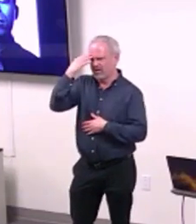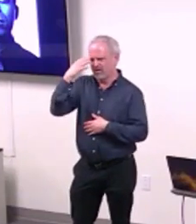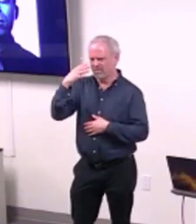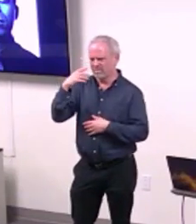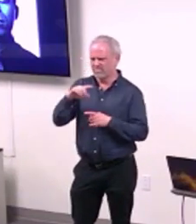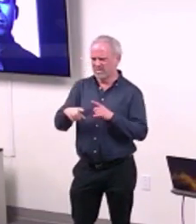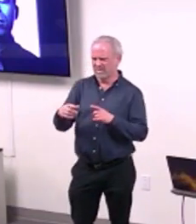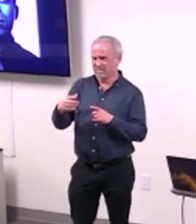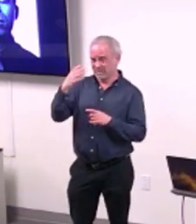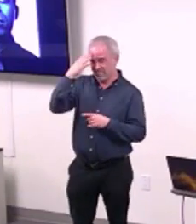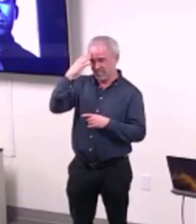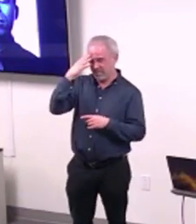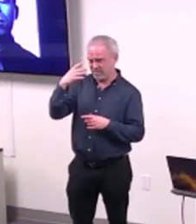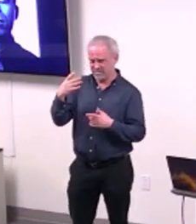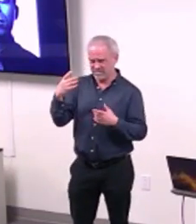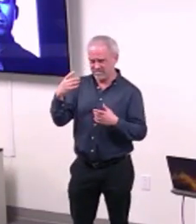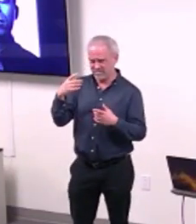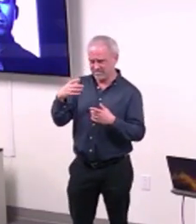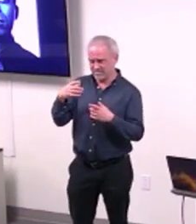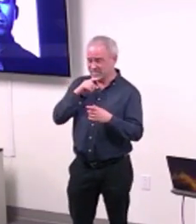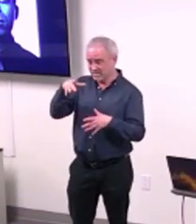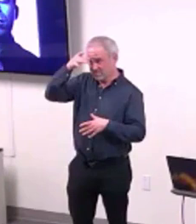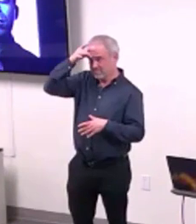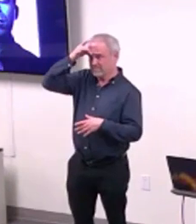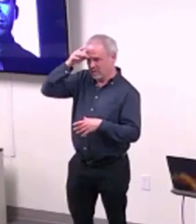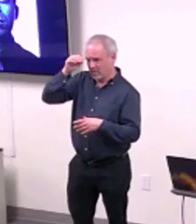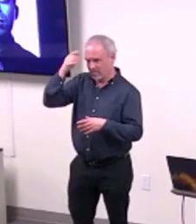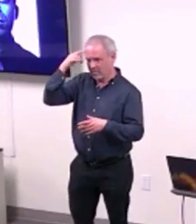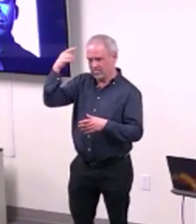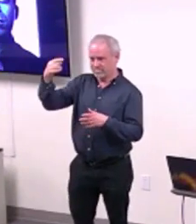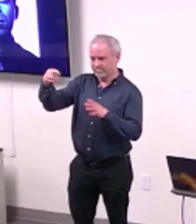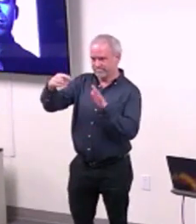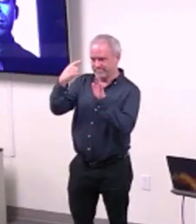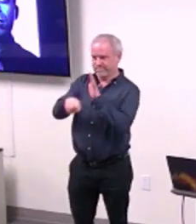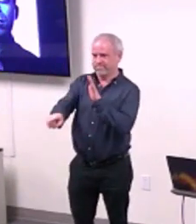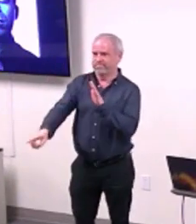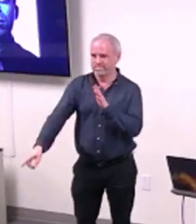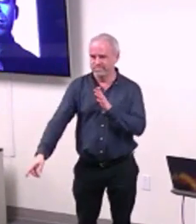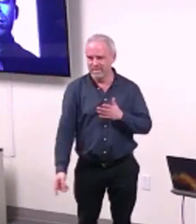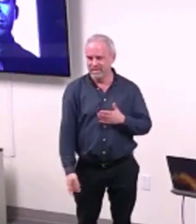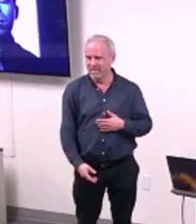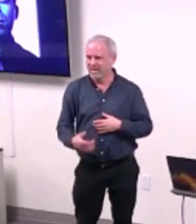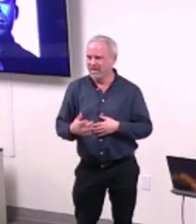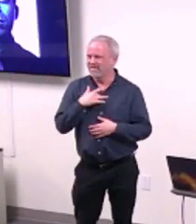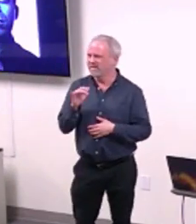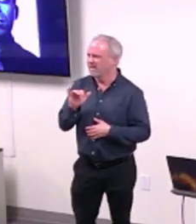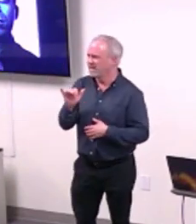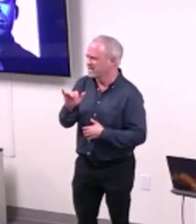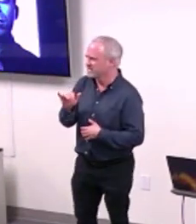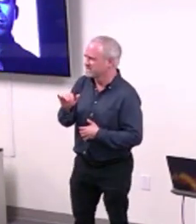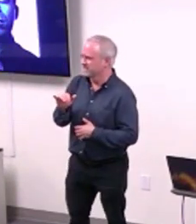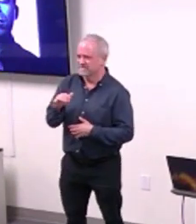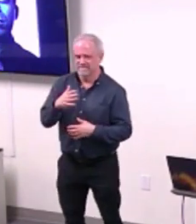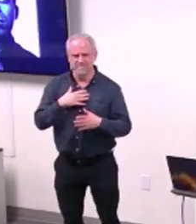and falling flat. It feels as though my children and their children